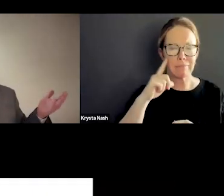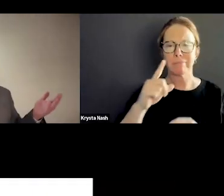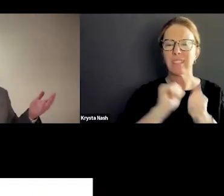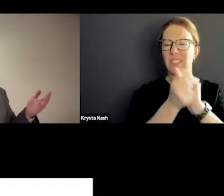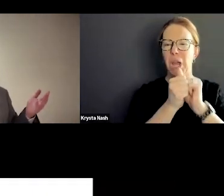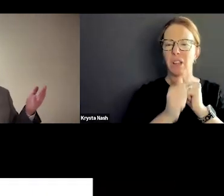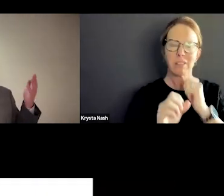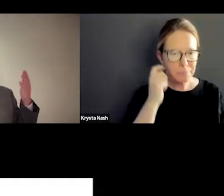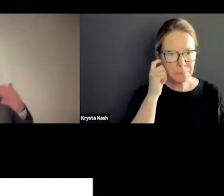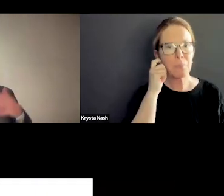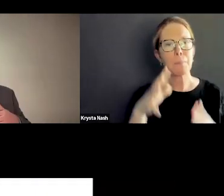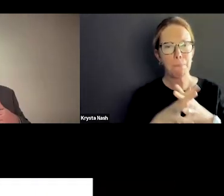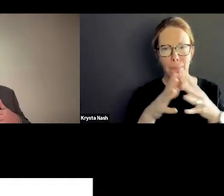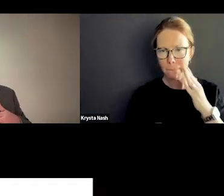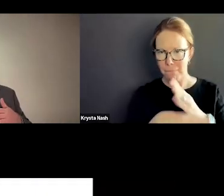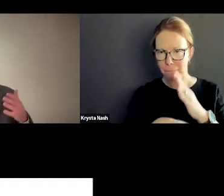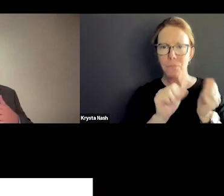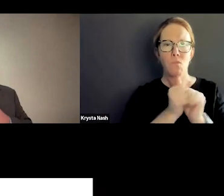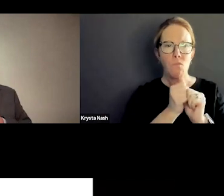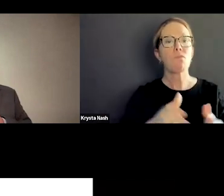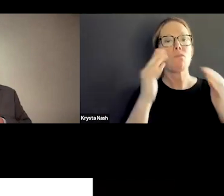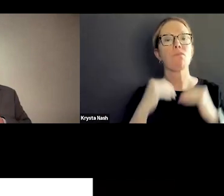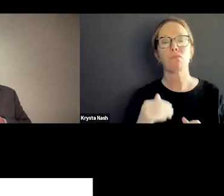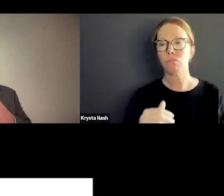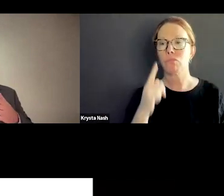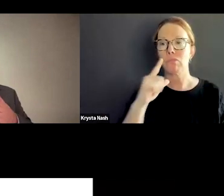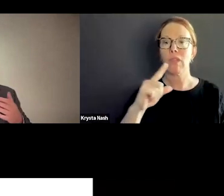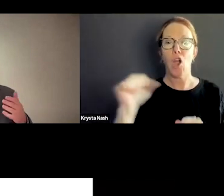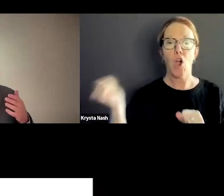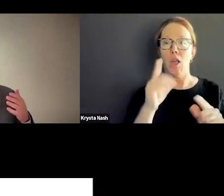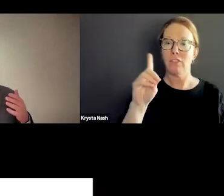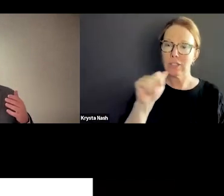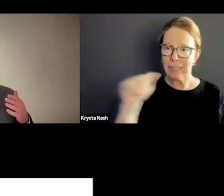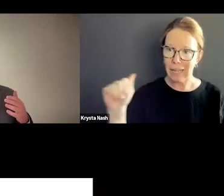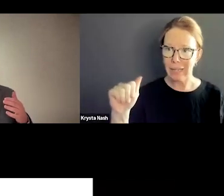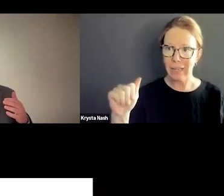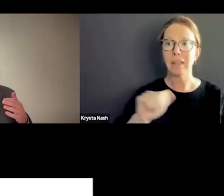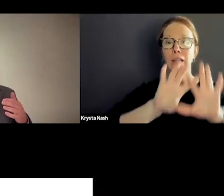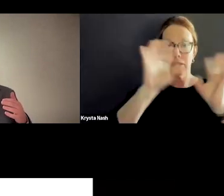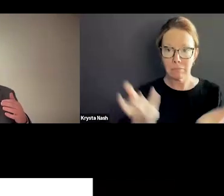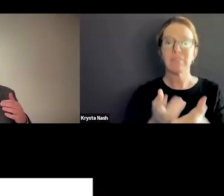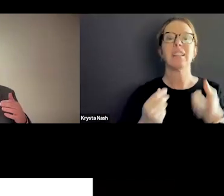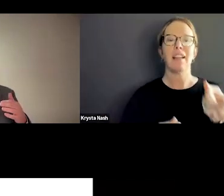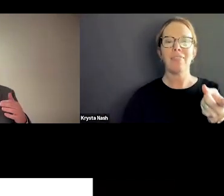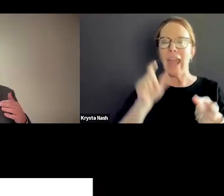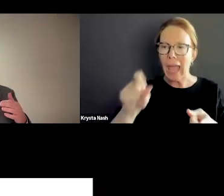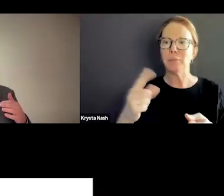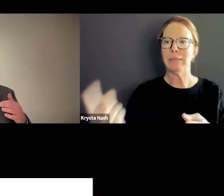Again, as you will see from our collection, collection of all of our data, they had to be someone who was already sports betting.